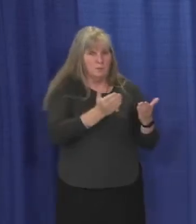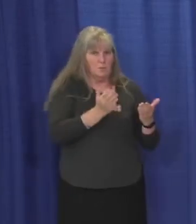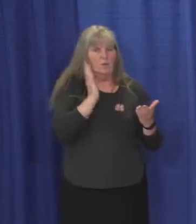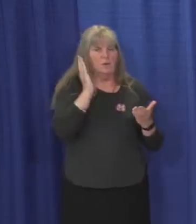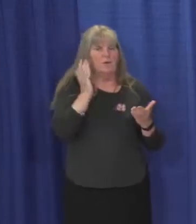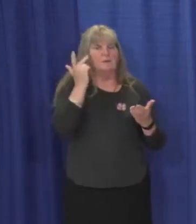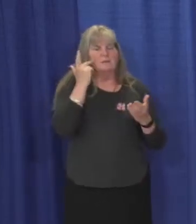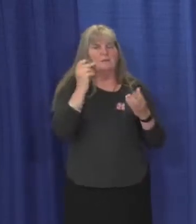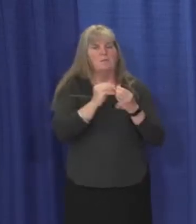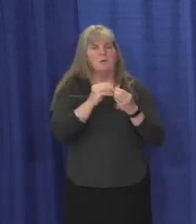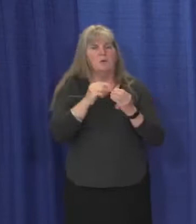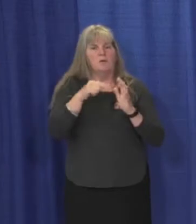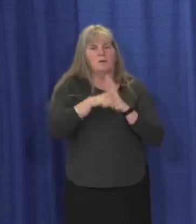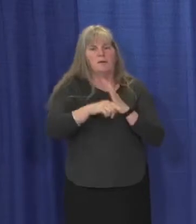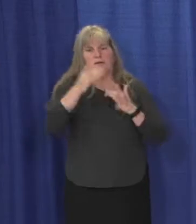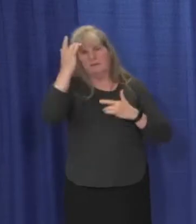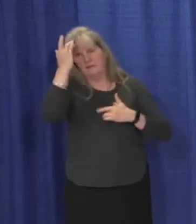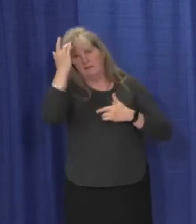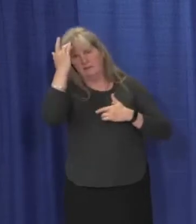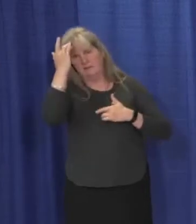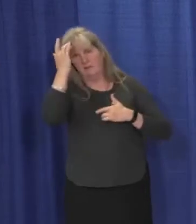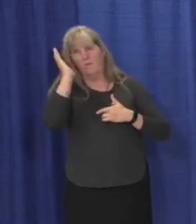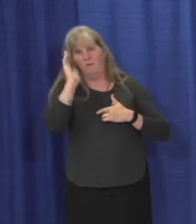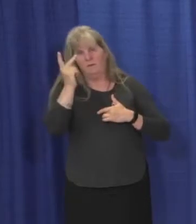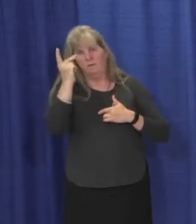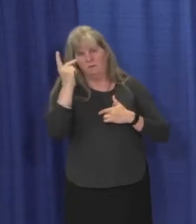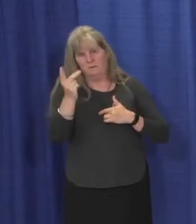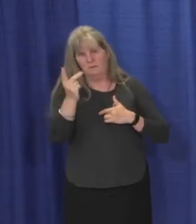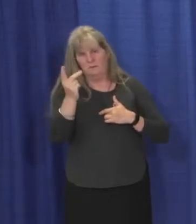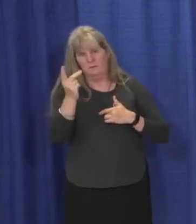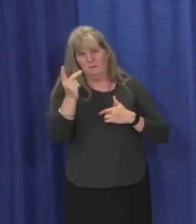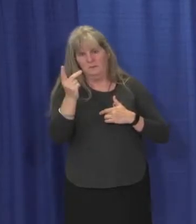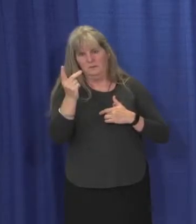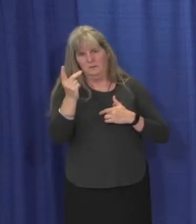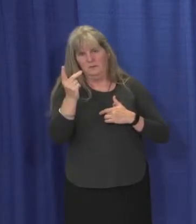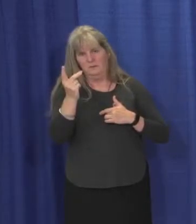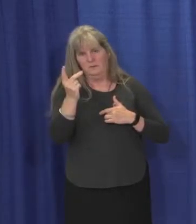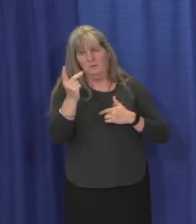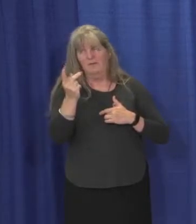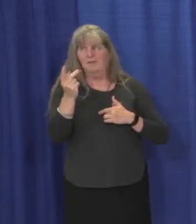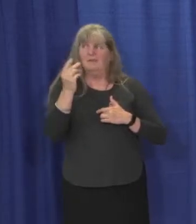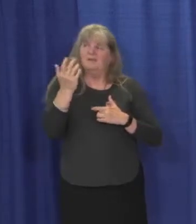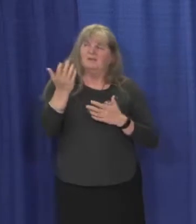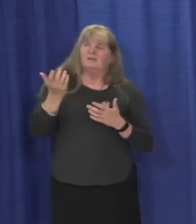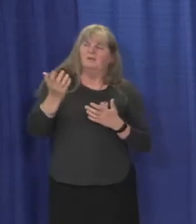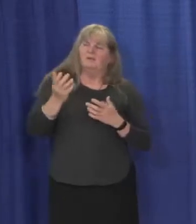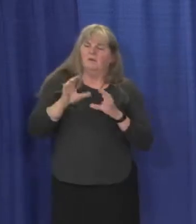and serious illness. It will also as it is in the